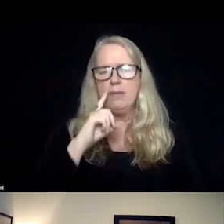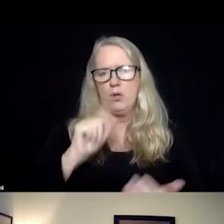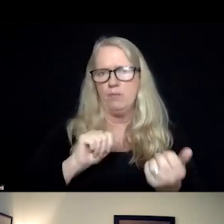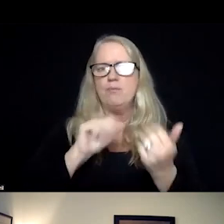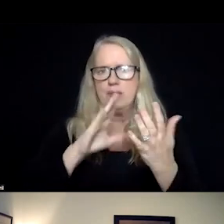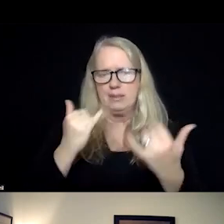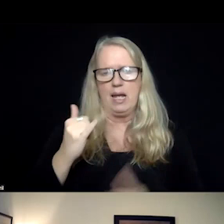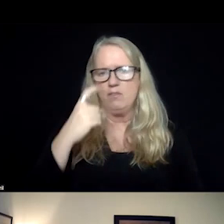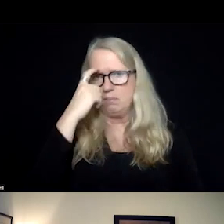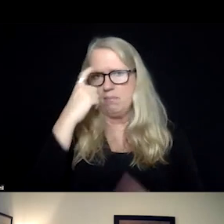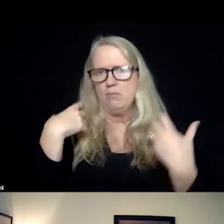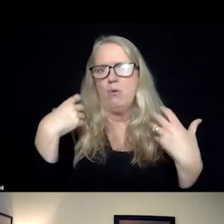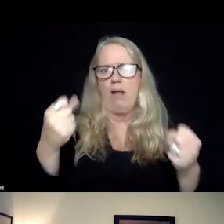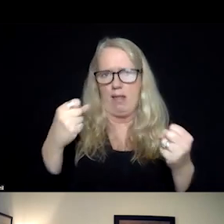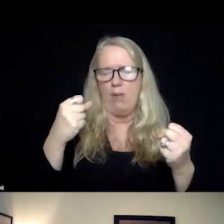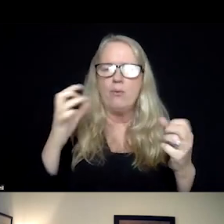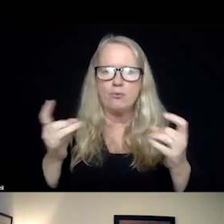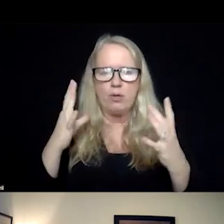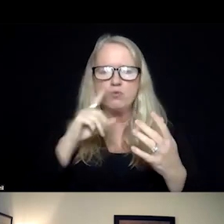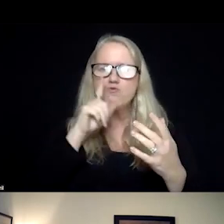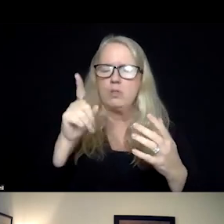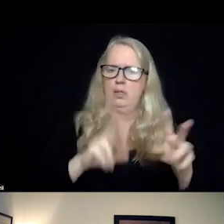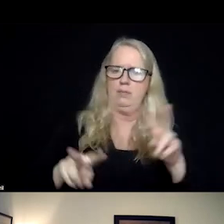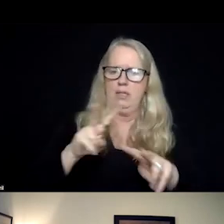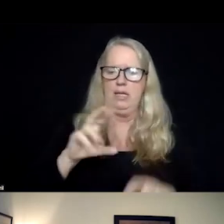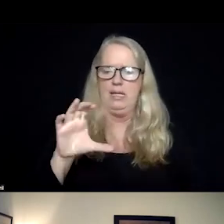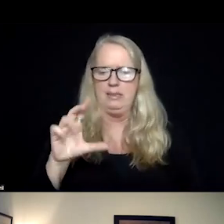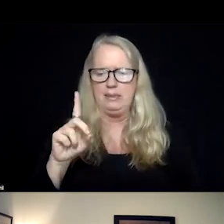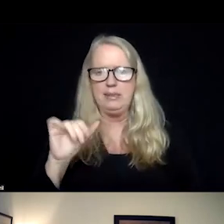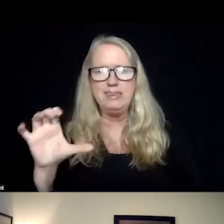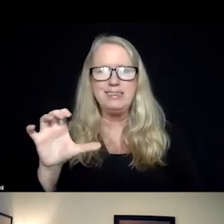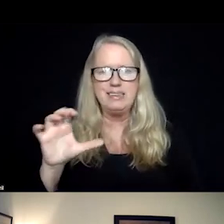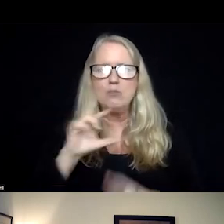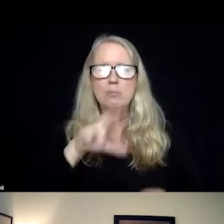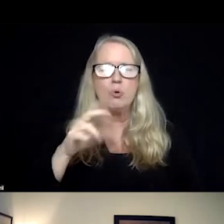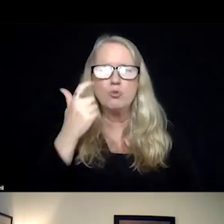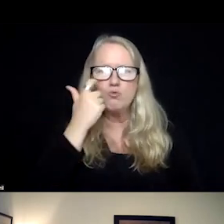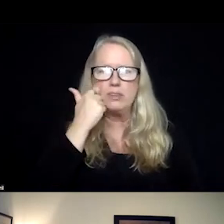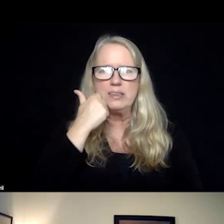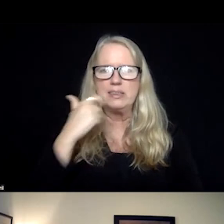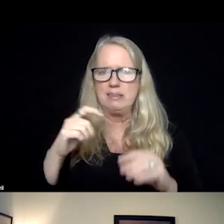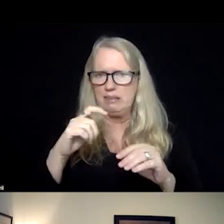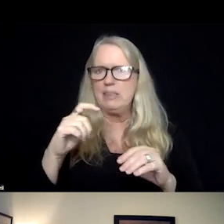MENTAL HEALTH CRISIS. LOOKING AT THE A CDC REPORT THAT CAME OUT AND I ENCOURAGE YOU ALL TO CHECK OUT THAT